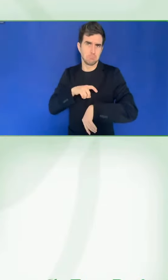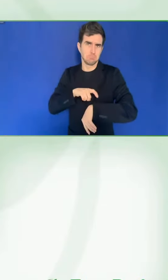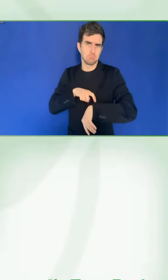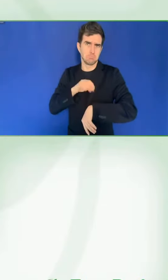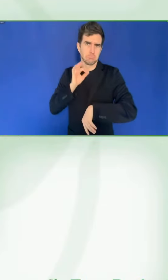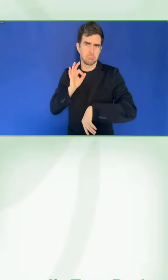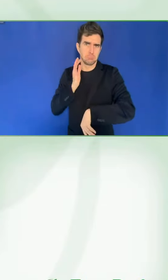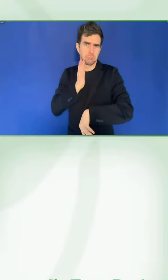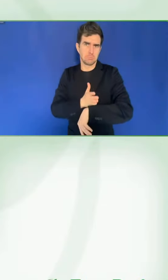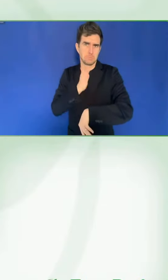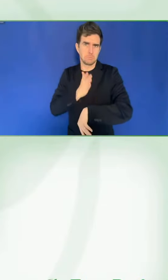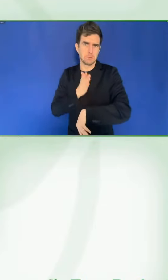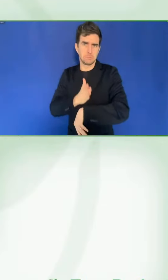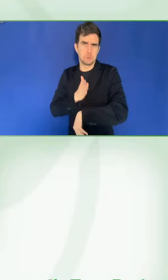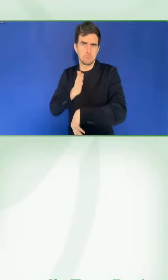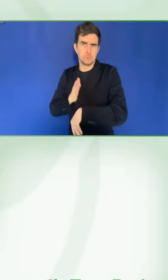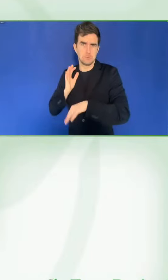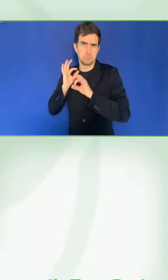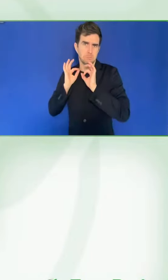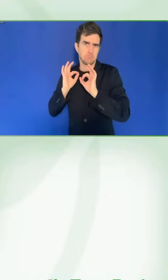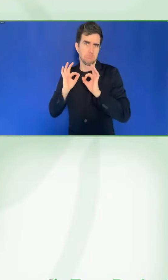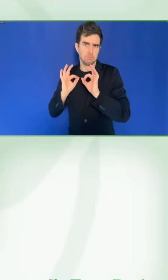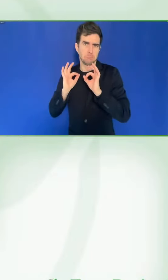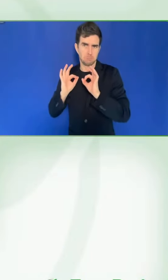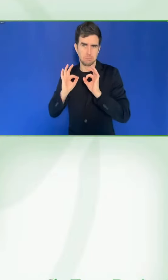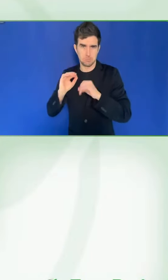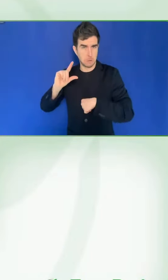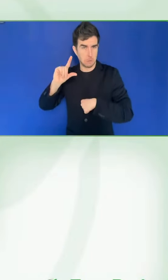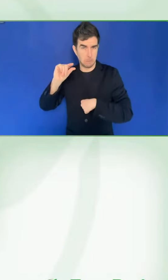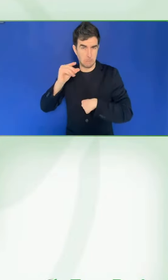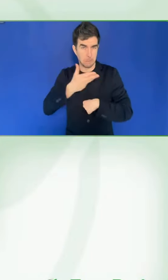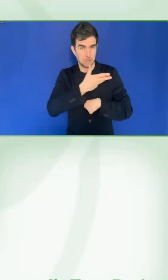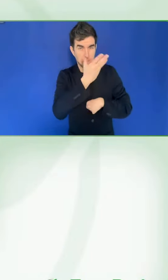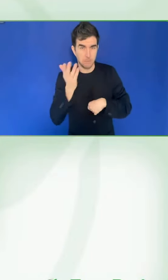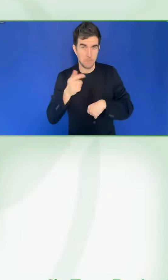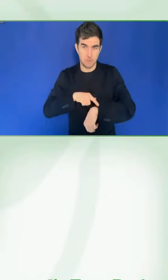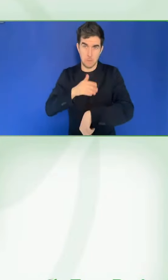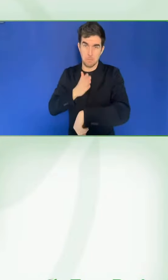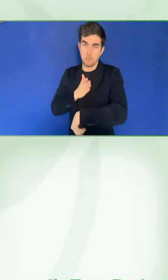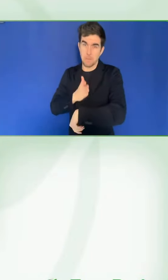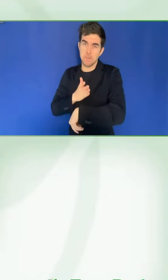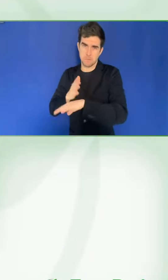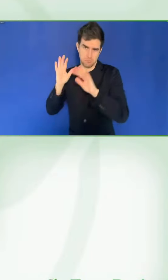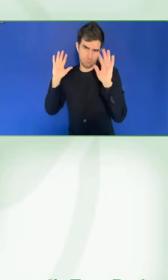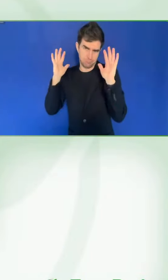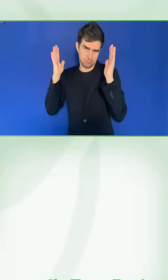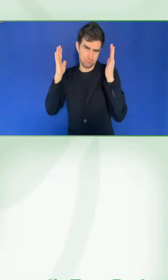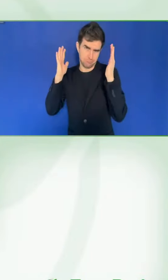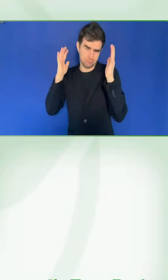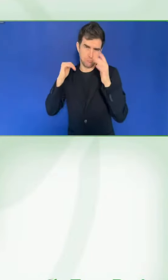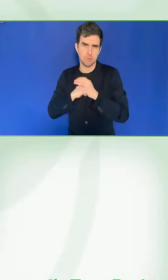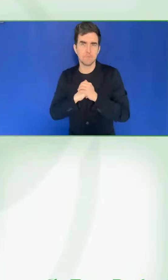We have also the possibility that the user can choose by himself, if she want to have